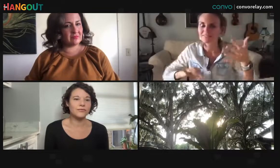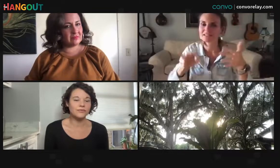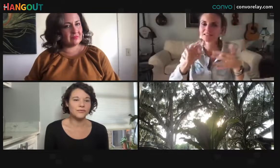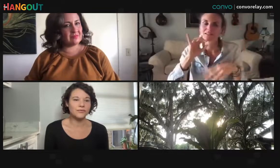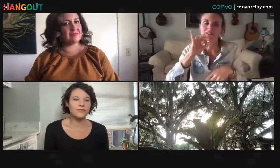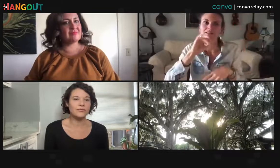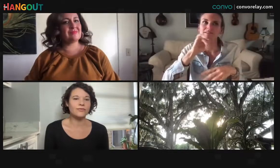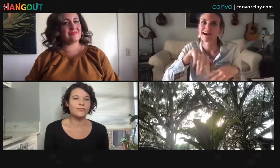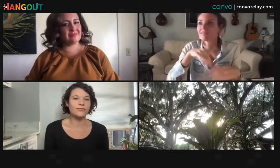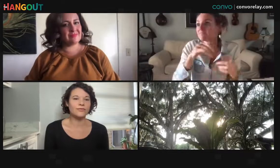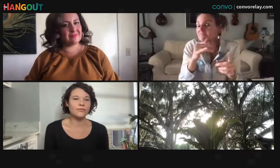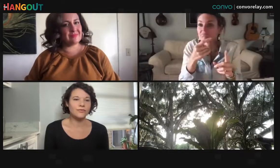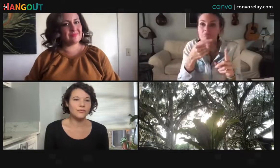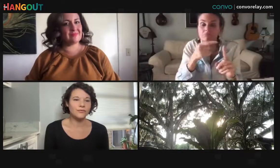and it gives you so many benefits